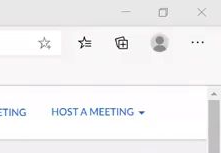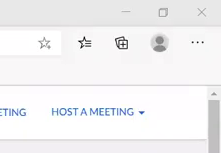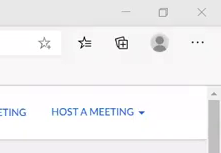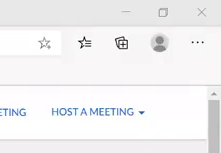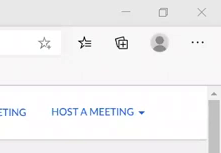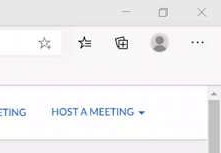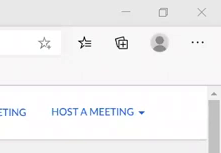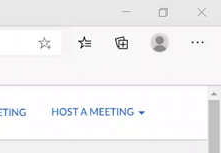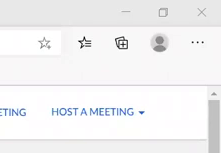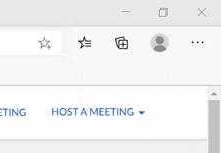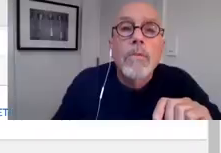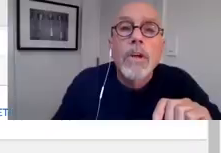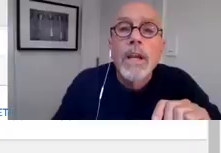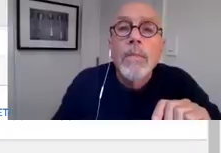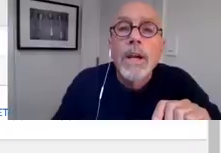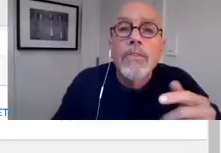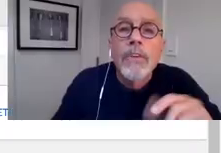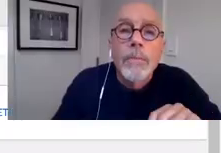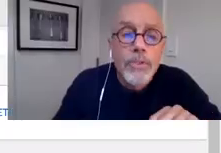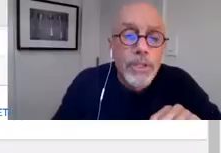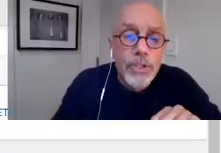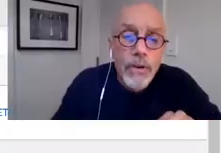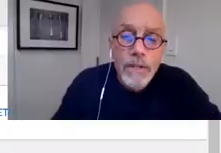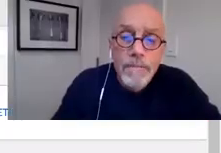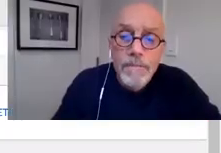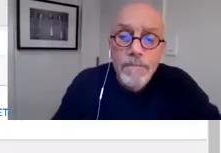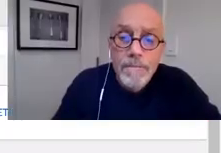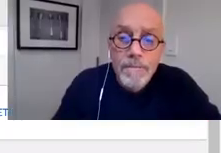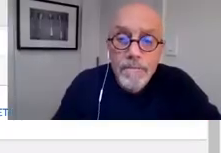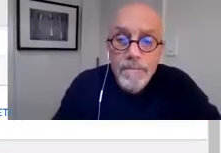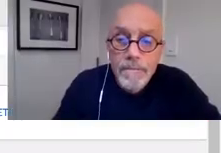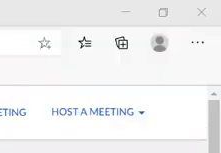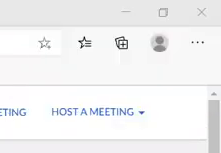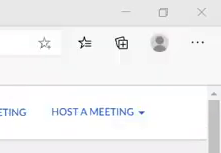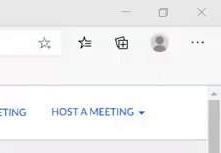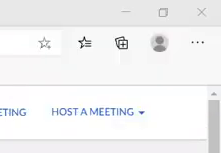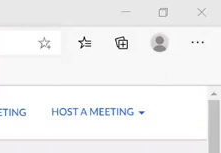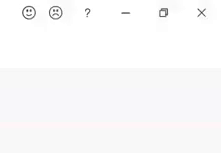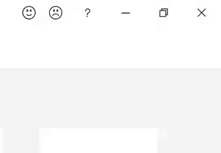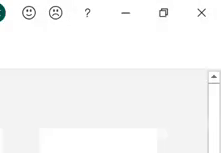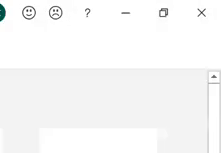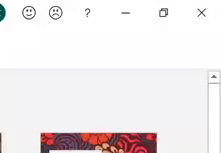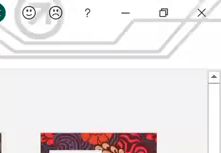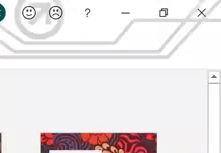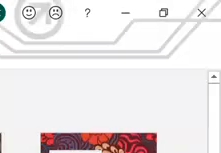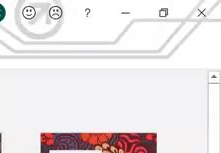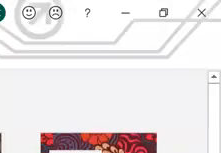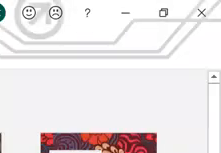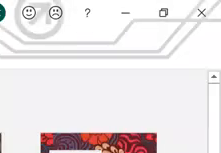Is that looking any better? I see I am screensharing.